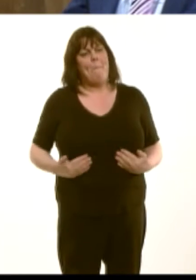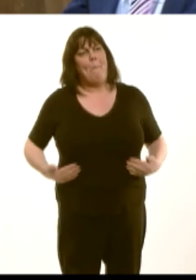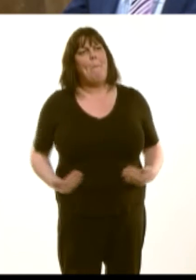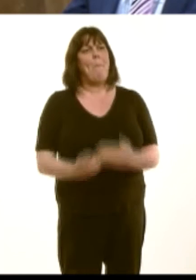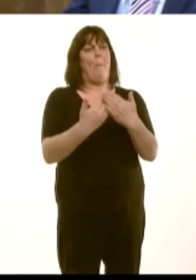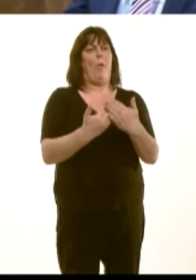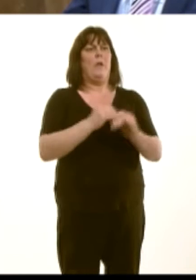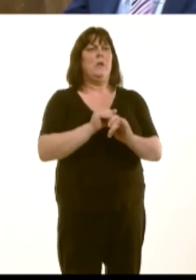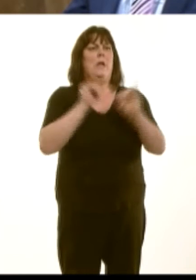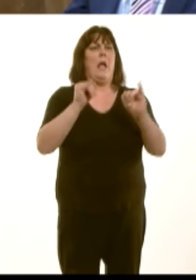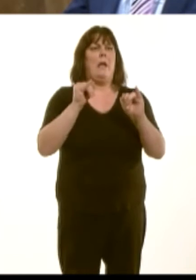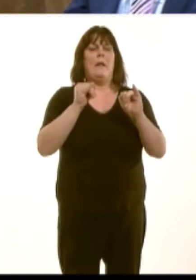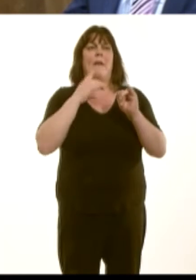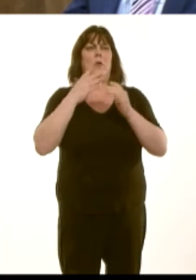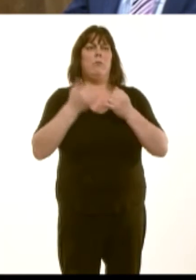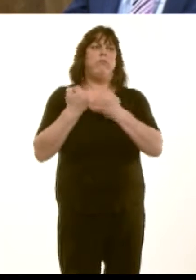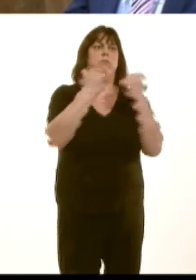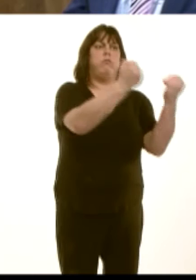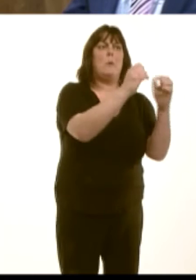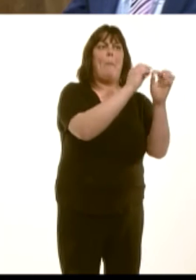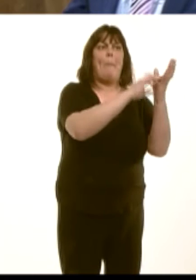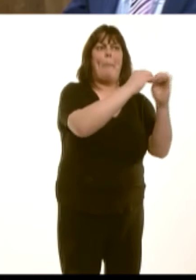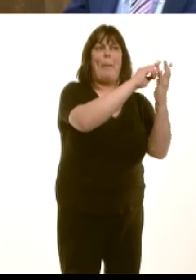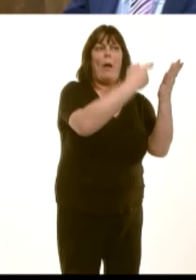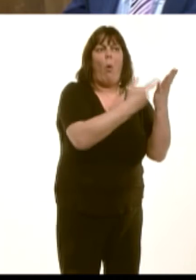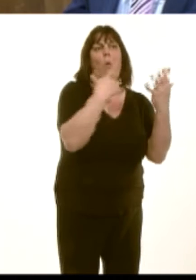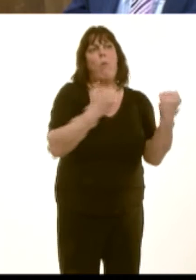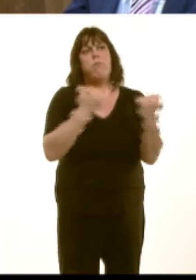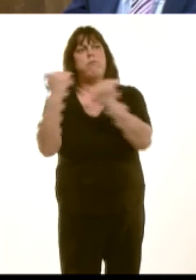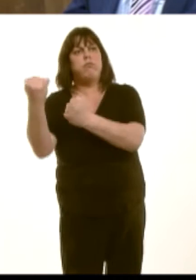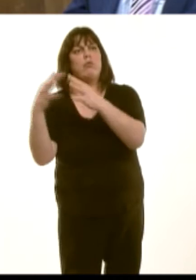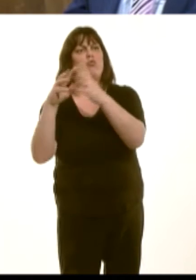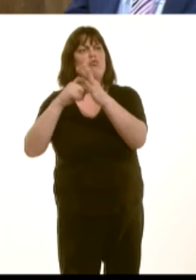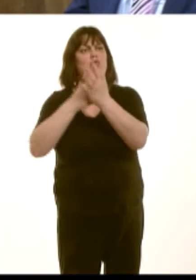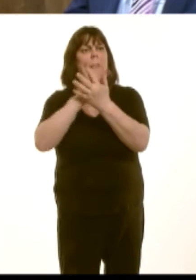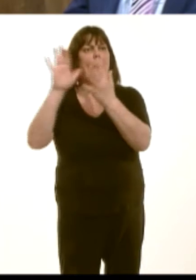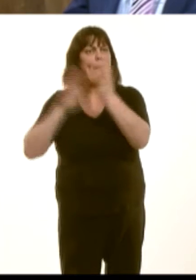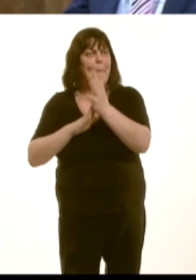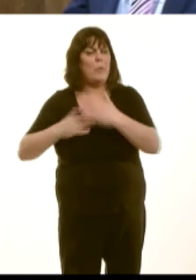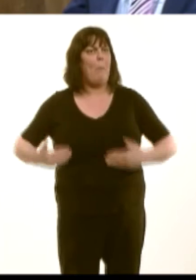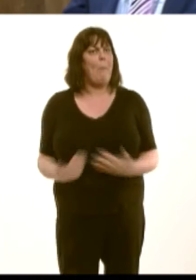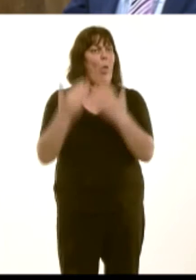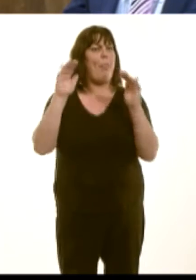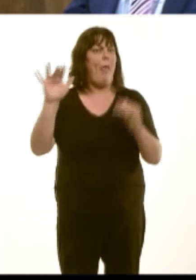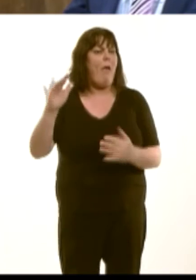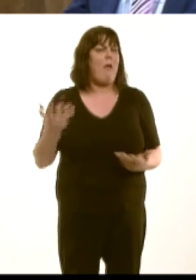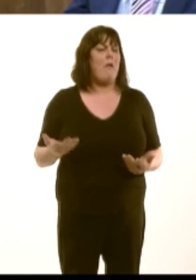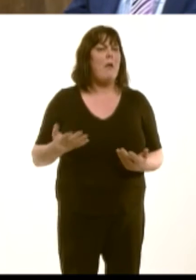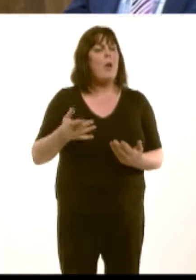to Wrexham and to Bangor. Thatís why, of course, itís absolutely essential that the current situation at Glan Clwyd is